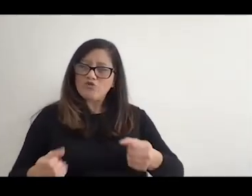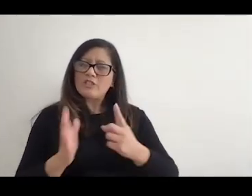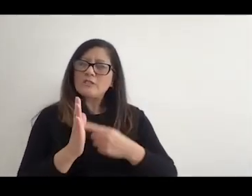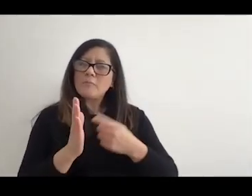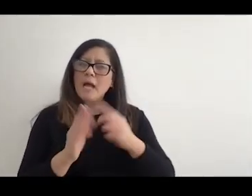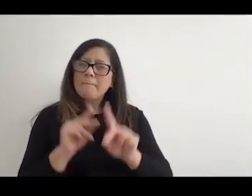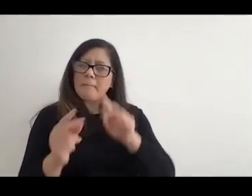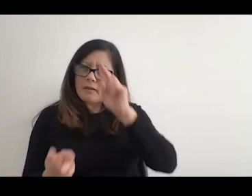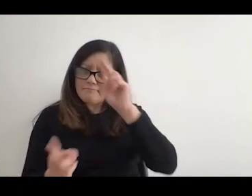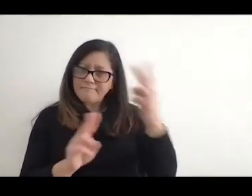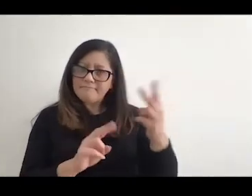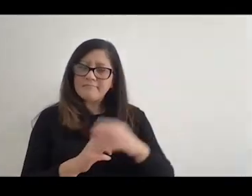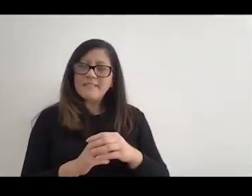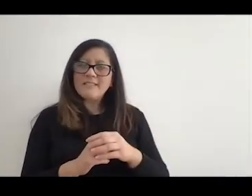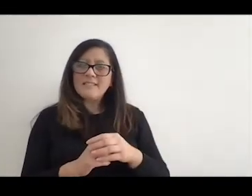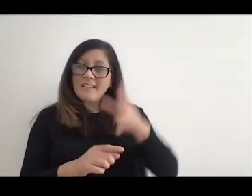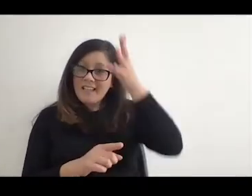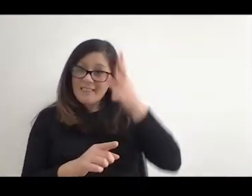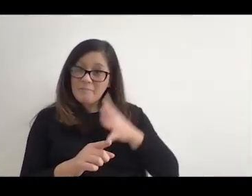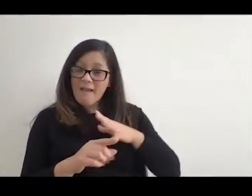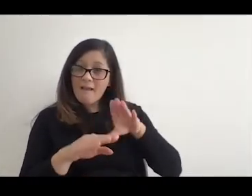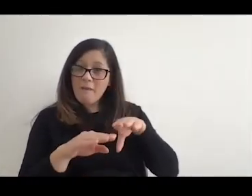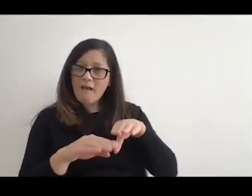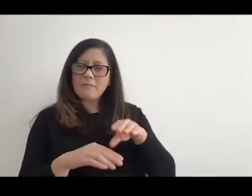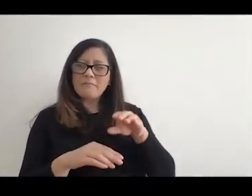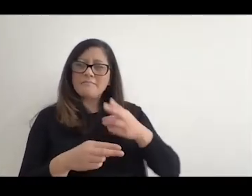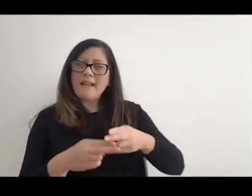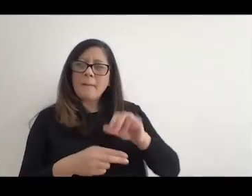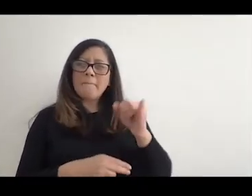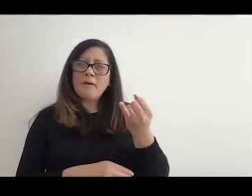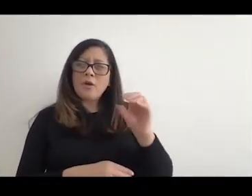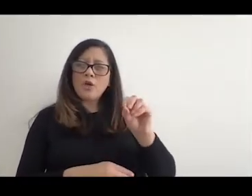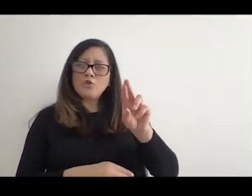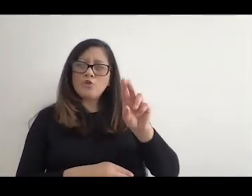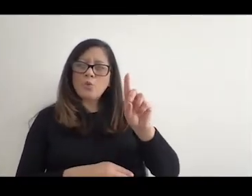misunderstanding so this is Jordy. He does not actually have.